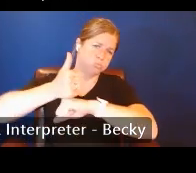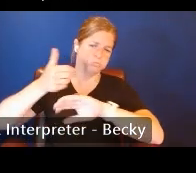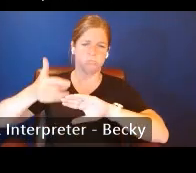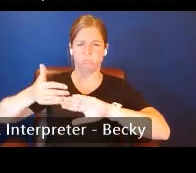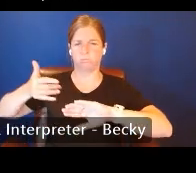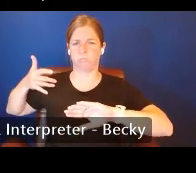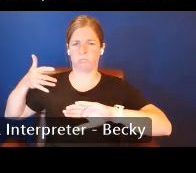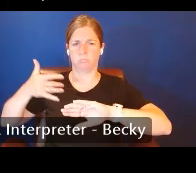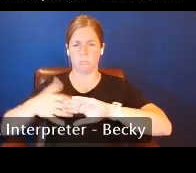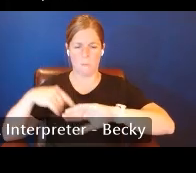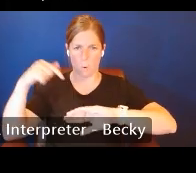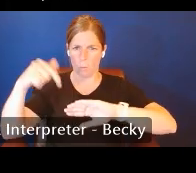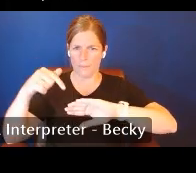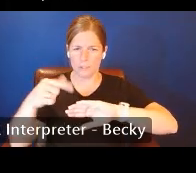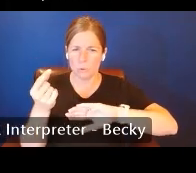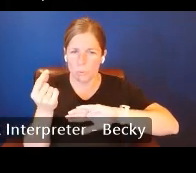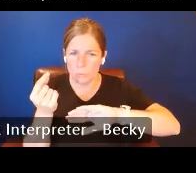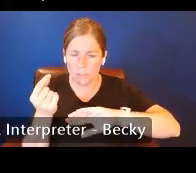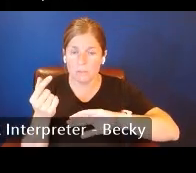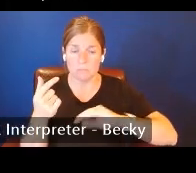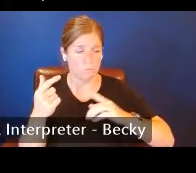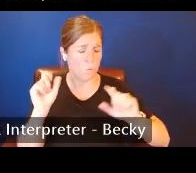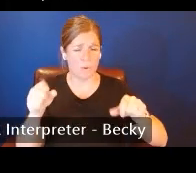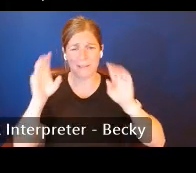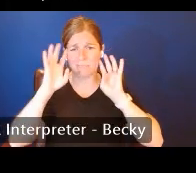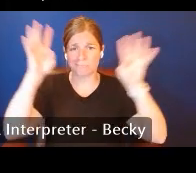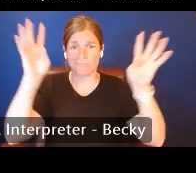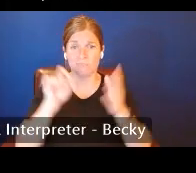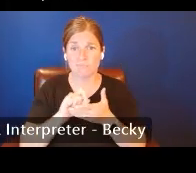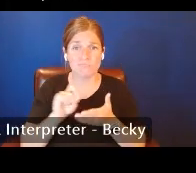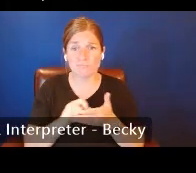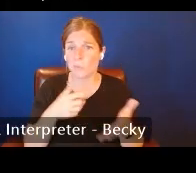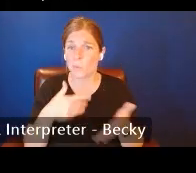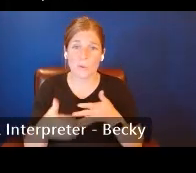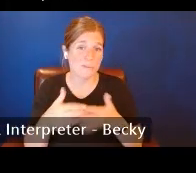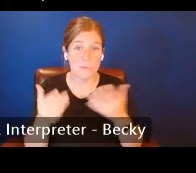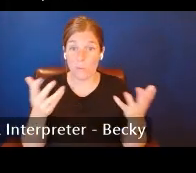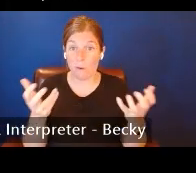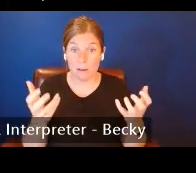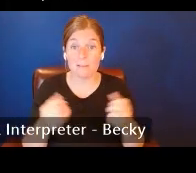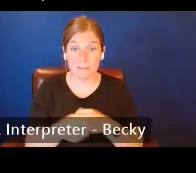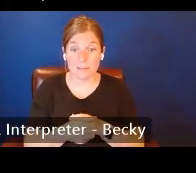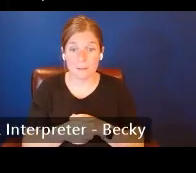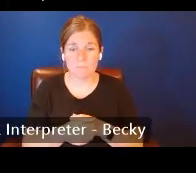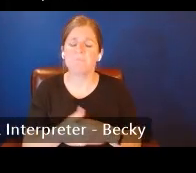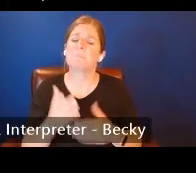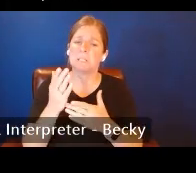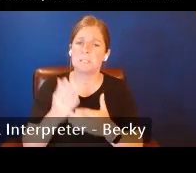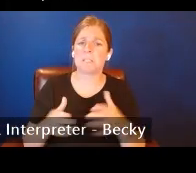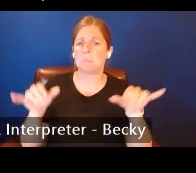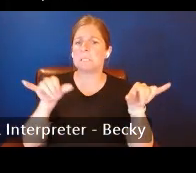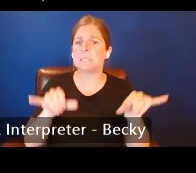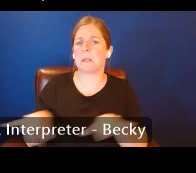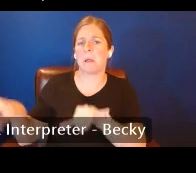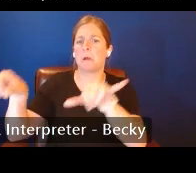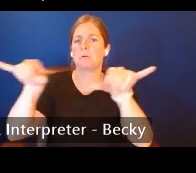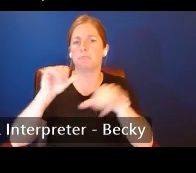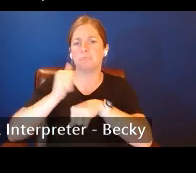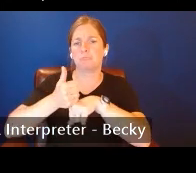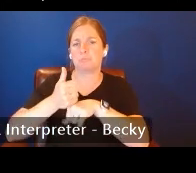We can write whatever we want. There are some standards around map navigation as far as hotkeys go.